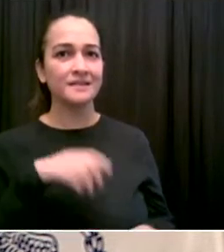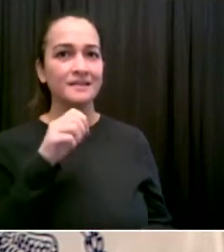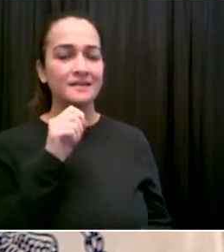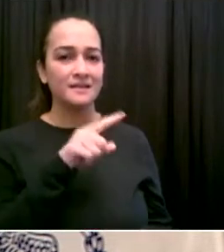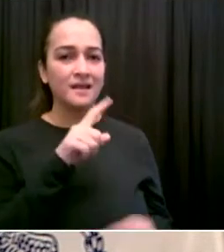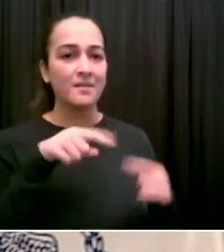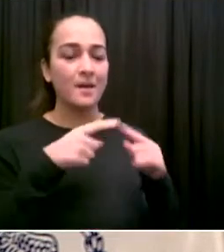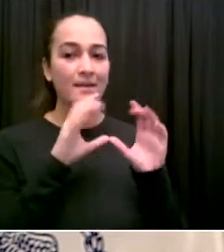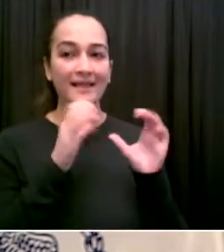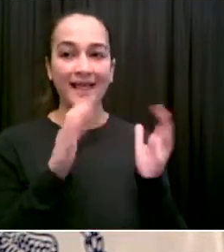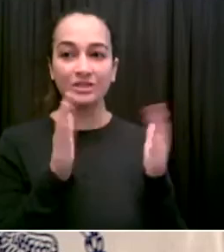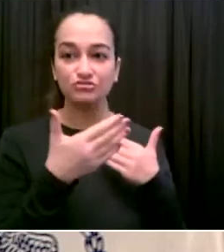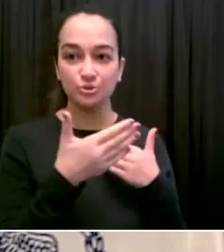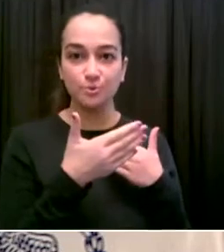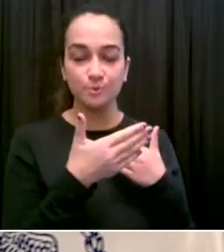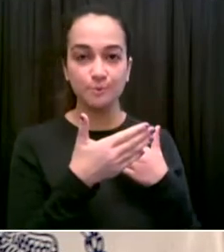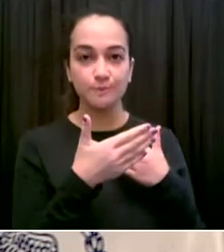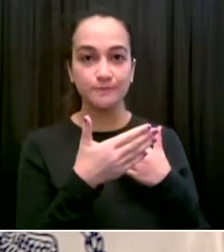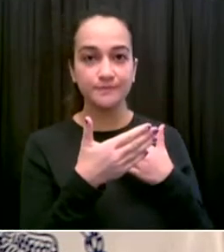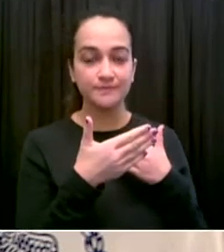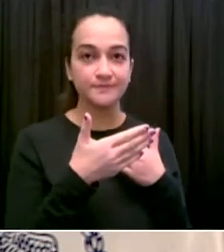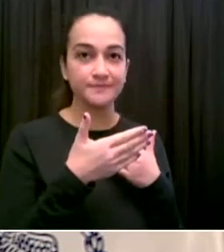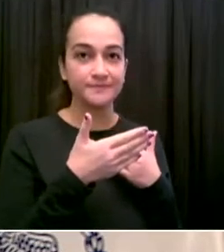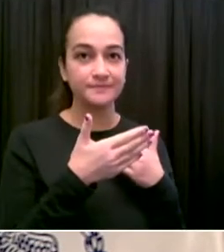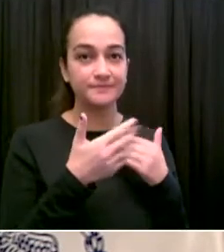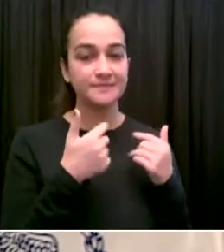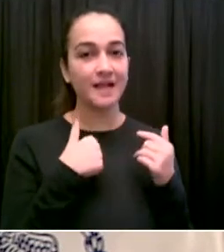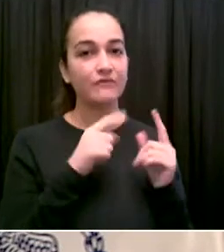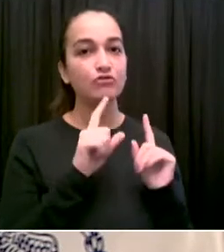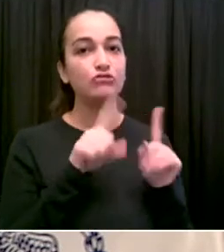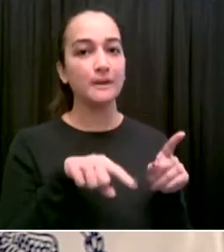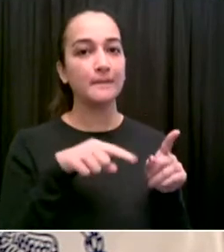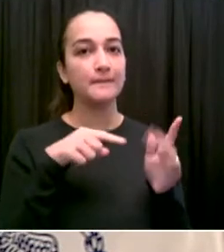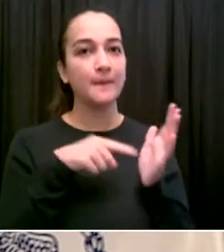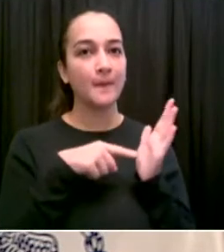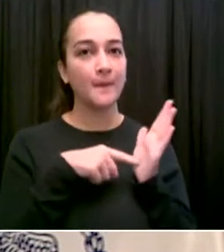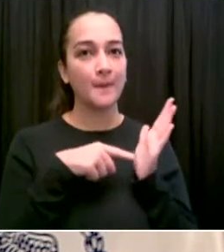THANK YOU FOR ASKING. I ANWTD ETO ASK A QUESTION